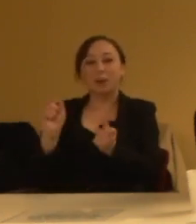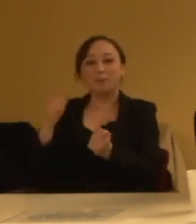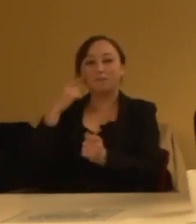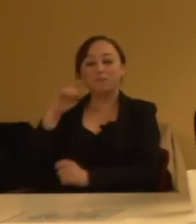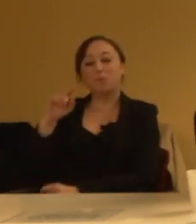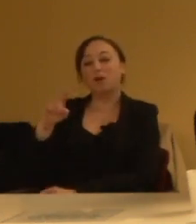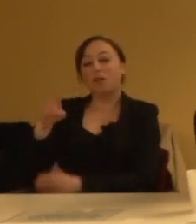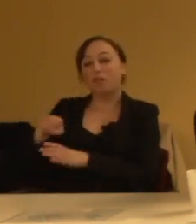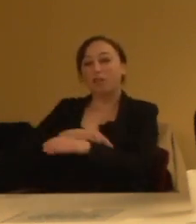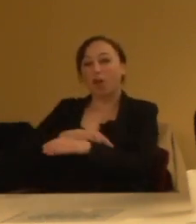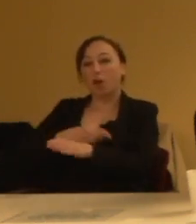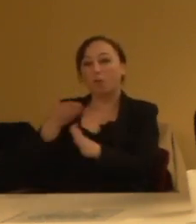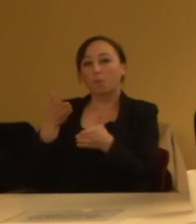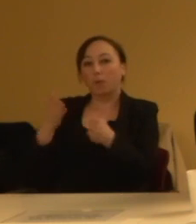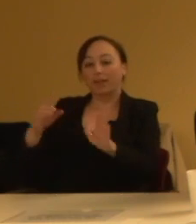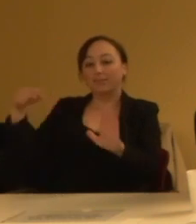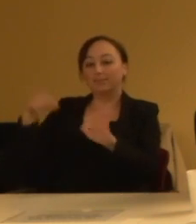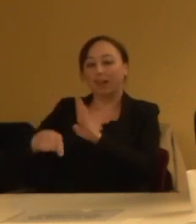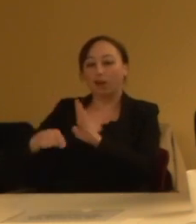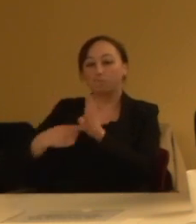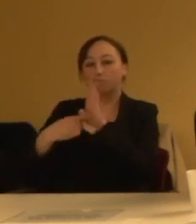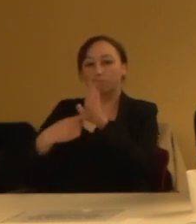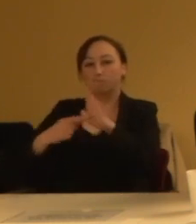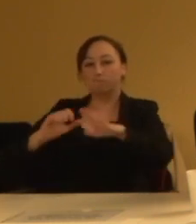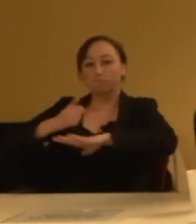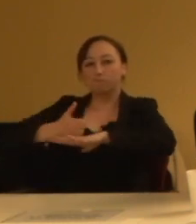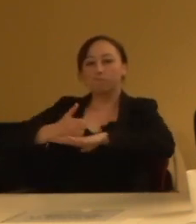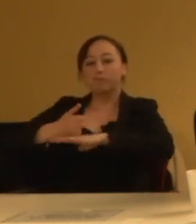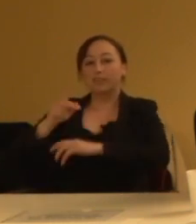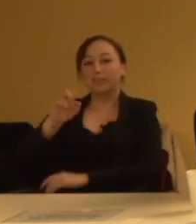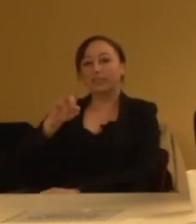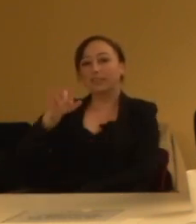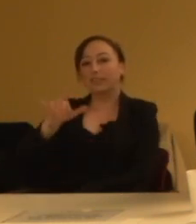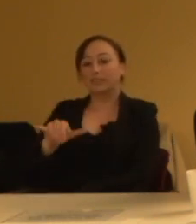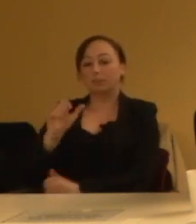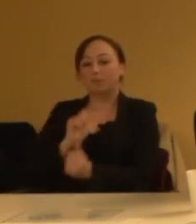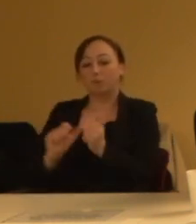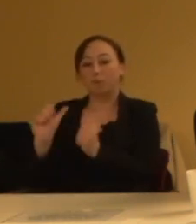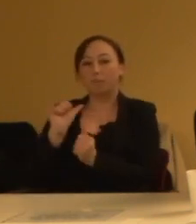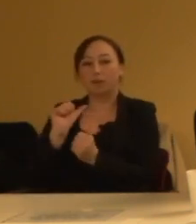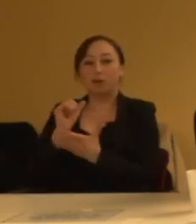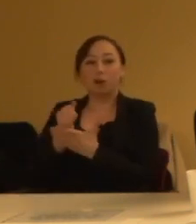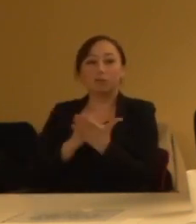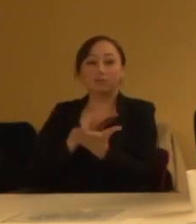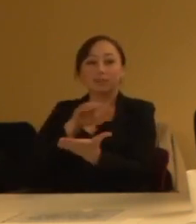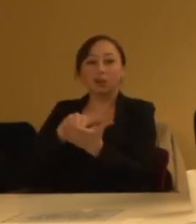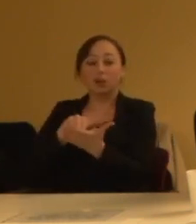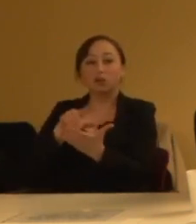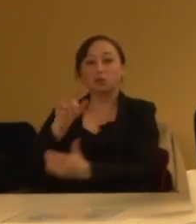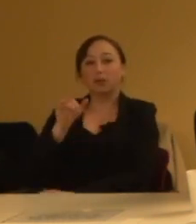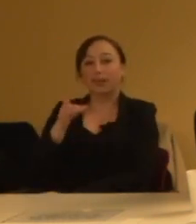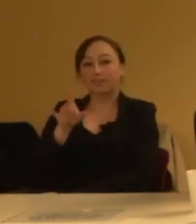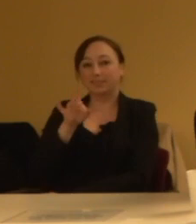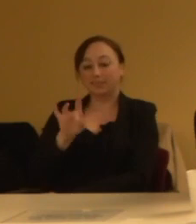Down, which premiered the John F. Kennedy Center for the Performing Arts in October of 2018. Her publications include the article Talk Backs for